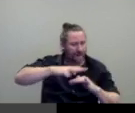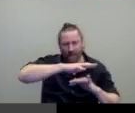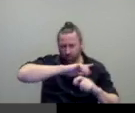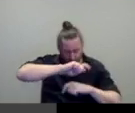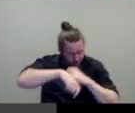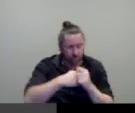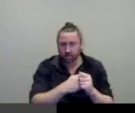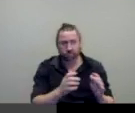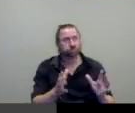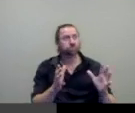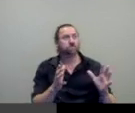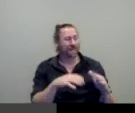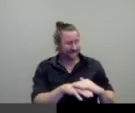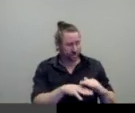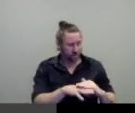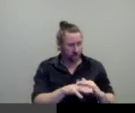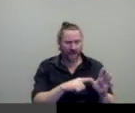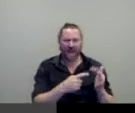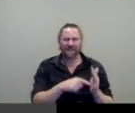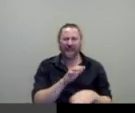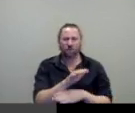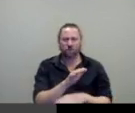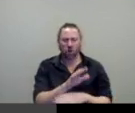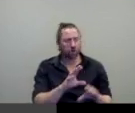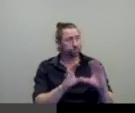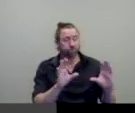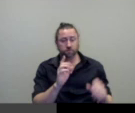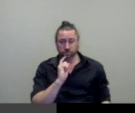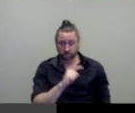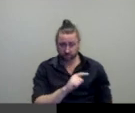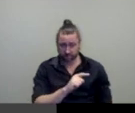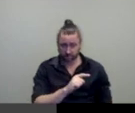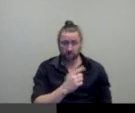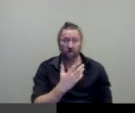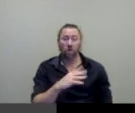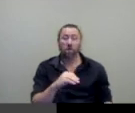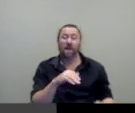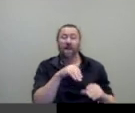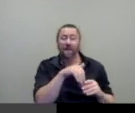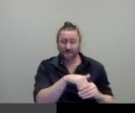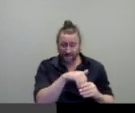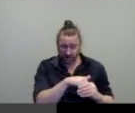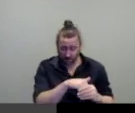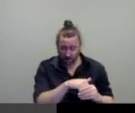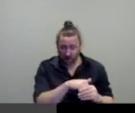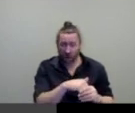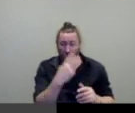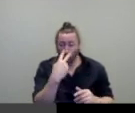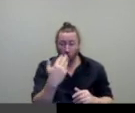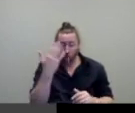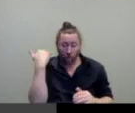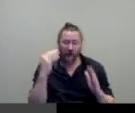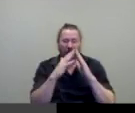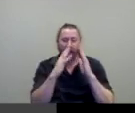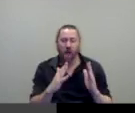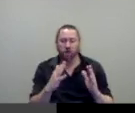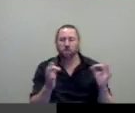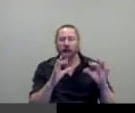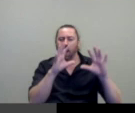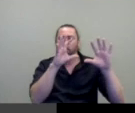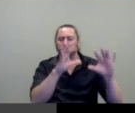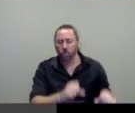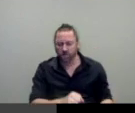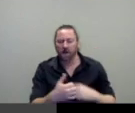solid forms she made this work from the interior of a condemned house in a poor area in London